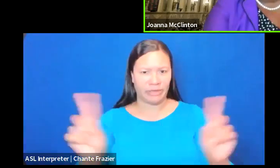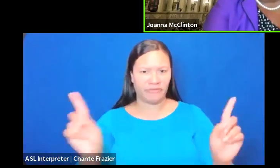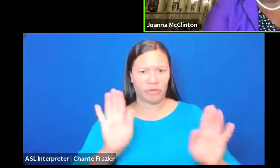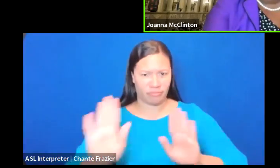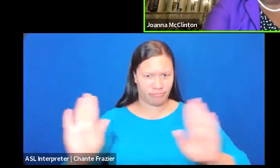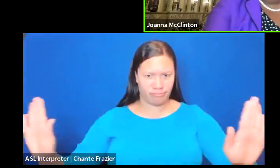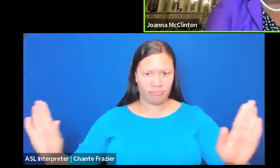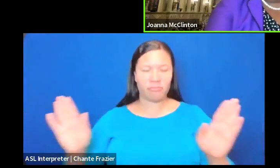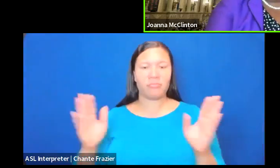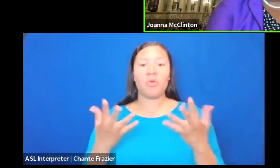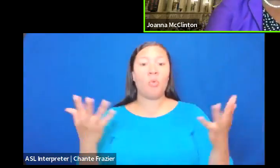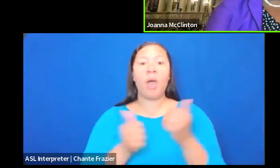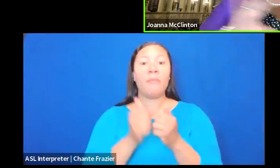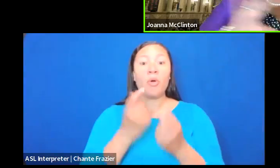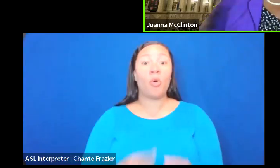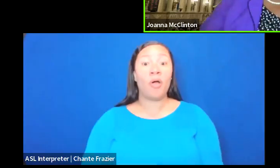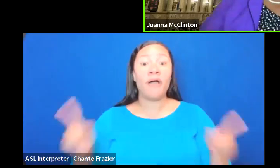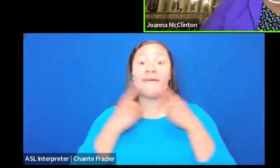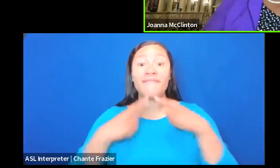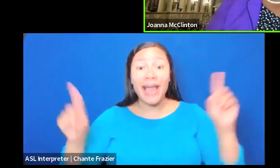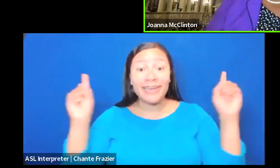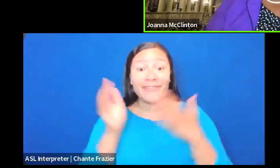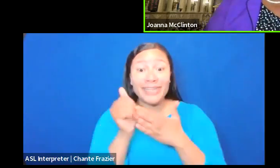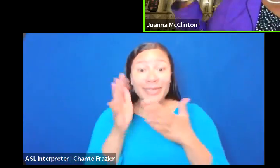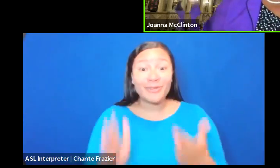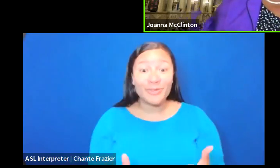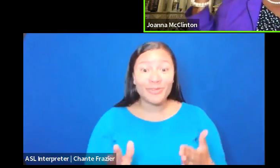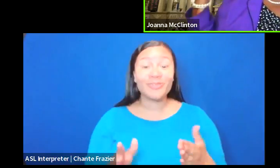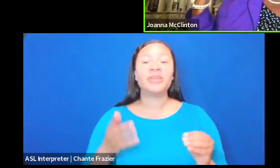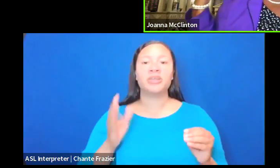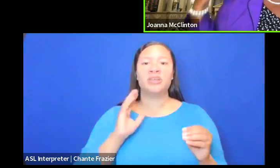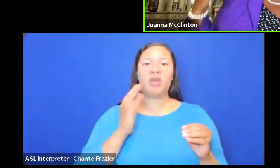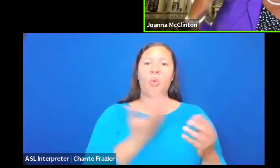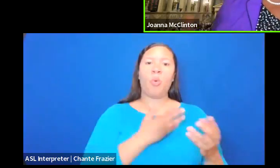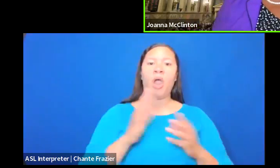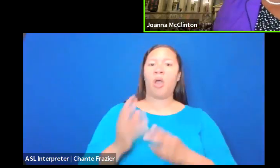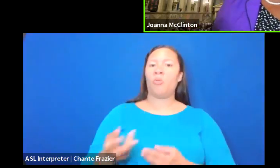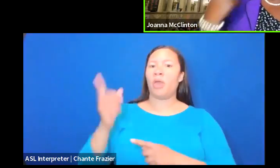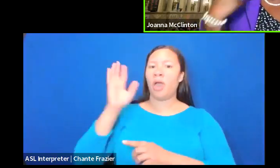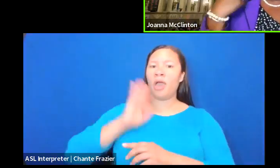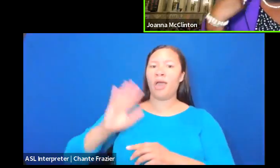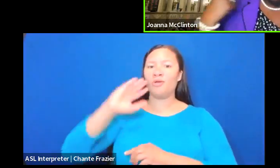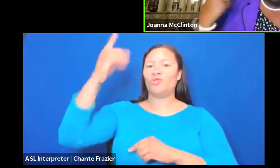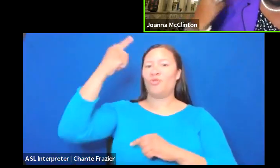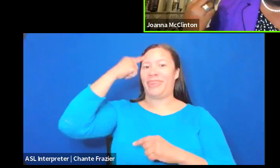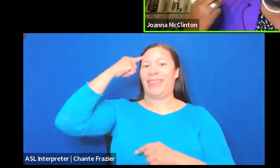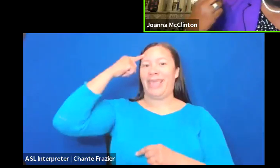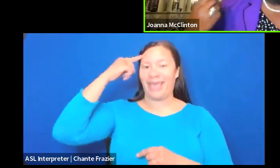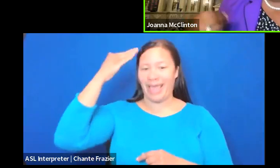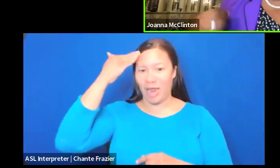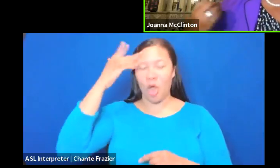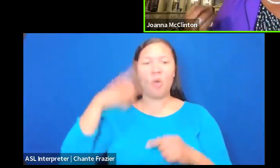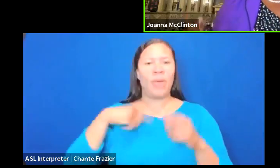we are in the state capitol to do the people's bidding. We understand that even if we have different ways to look at